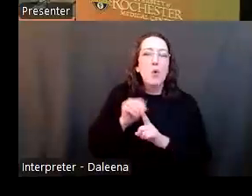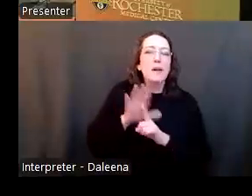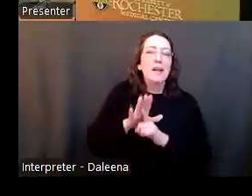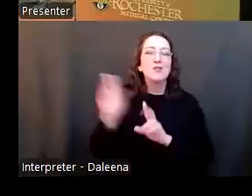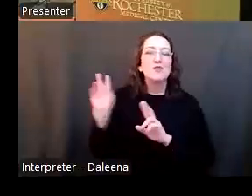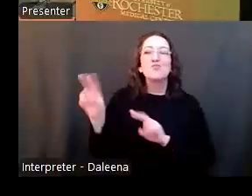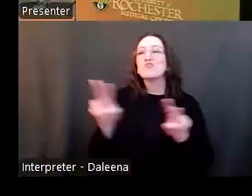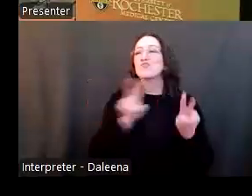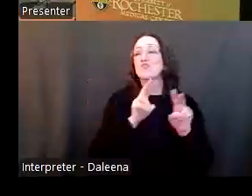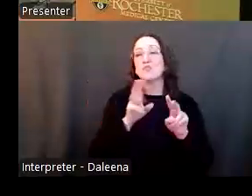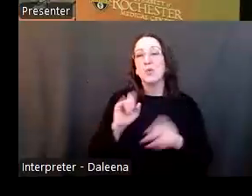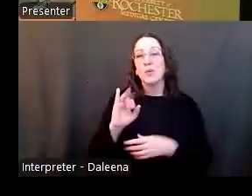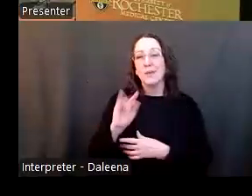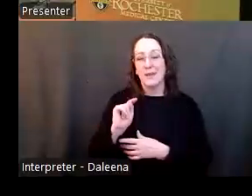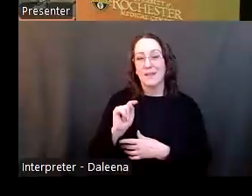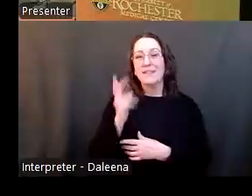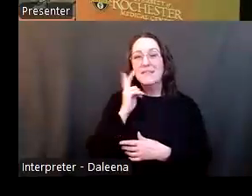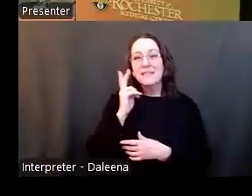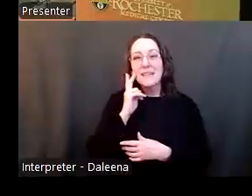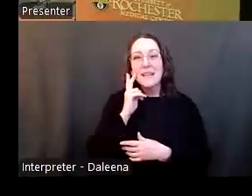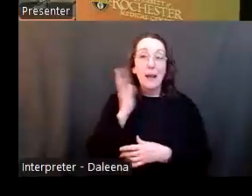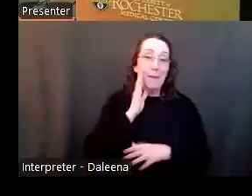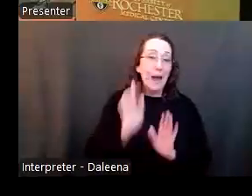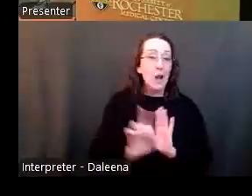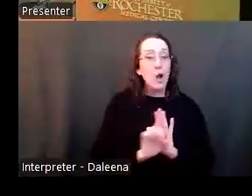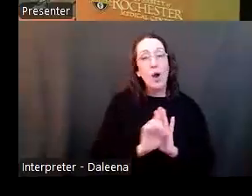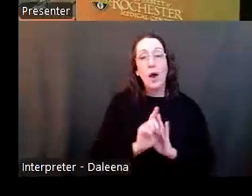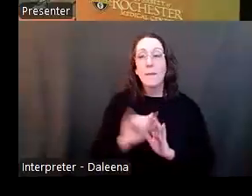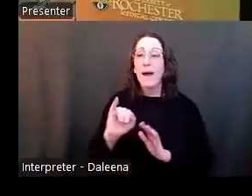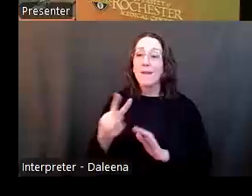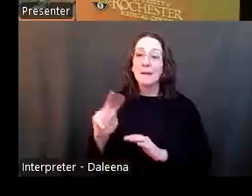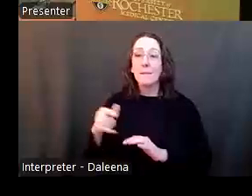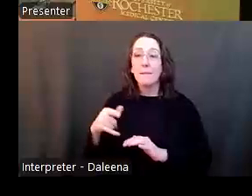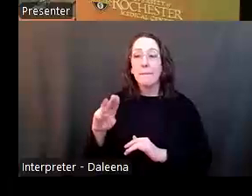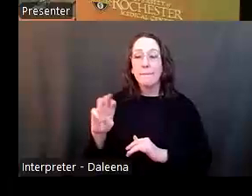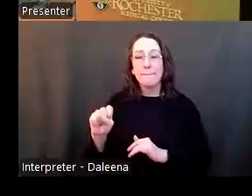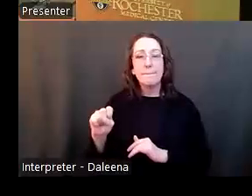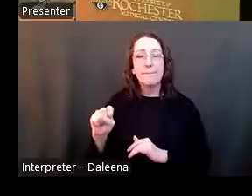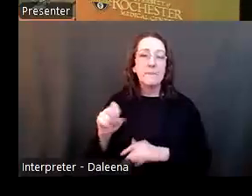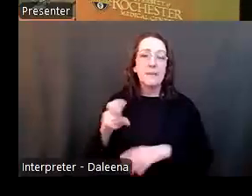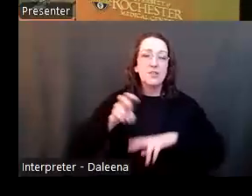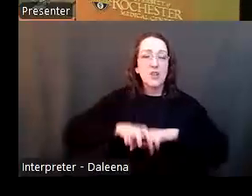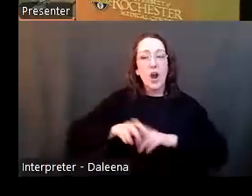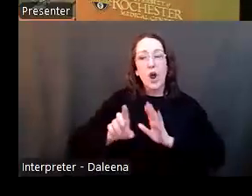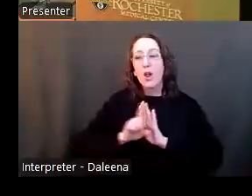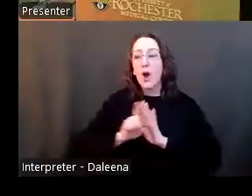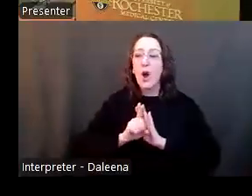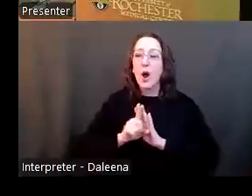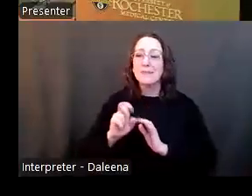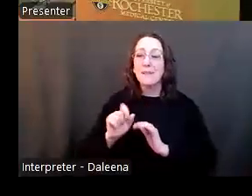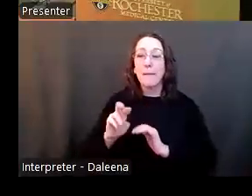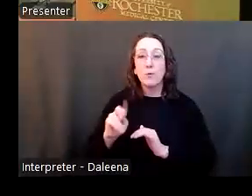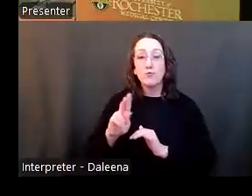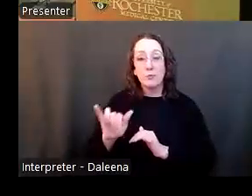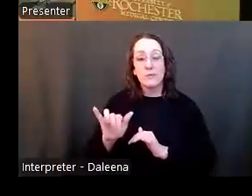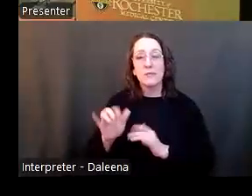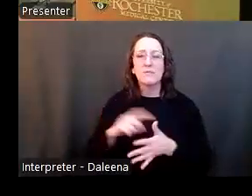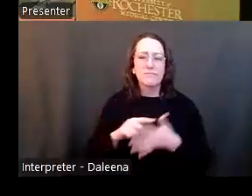they get to see um like bed alarms IV pumps chair alarms Telemetry and um get to meet different